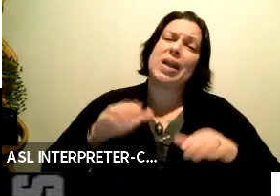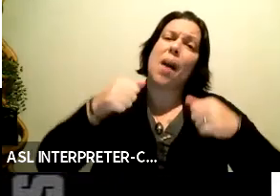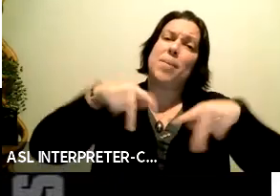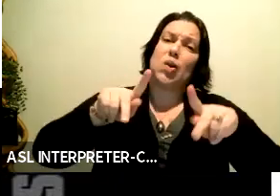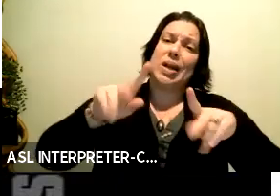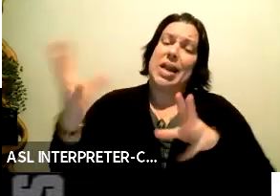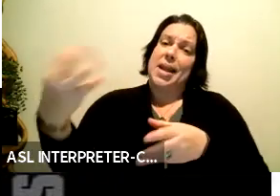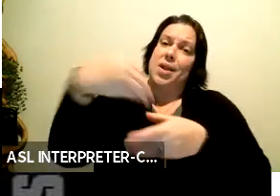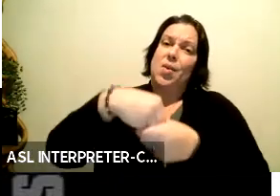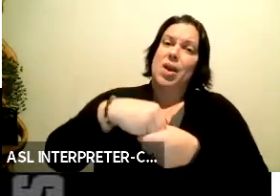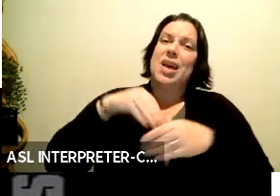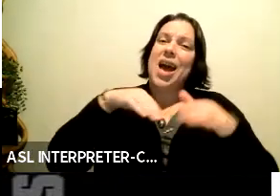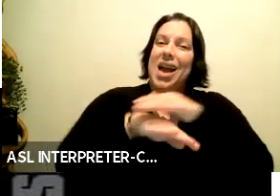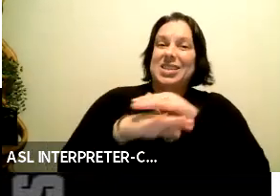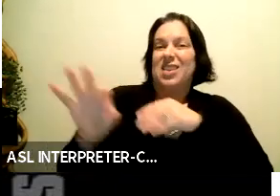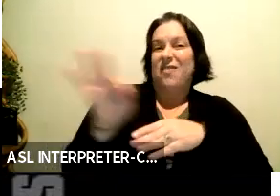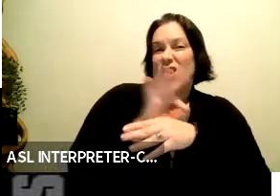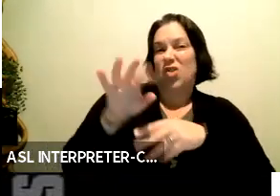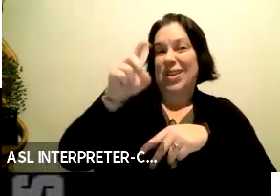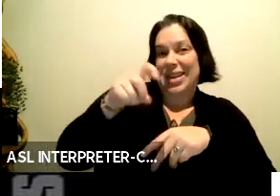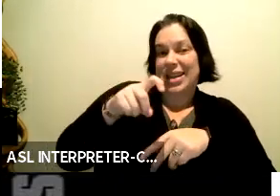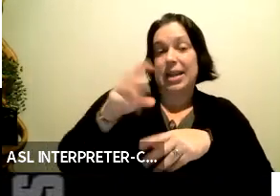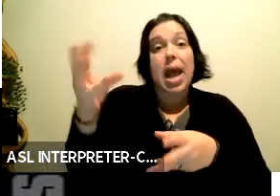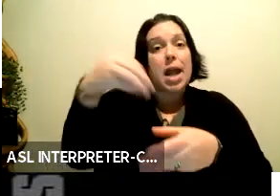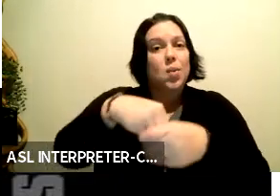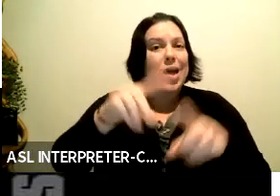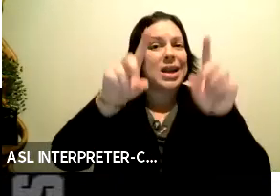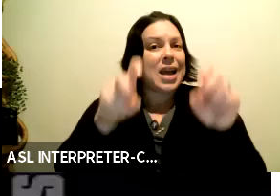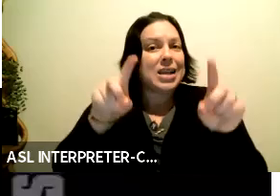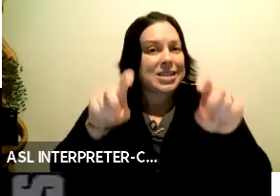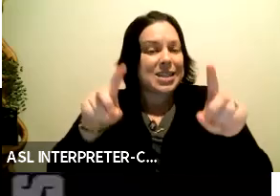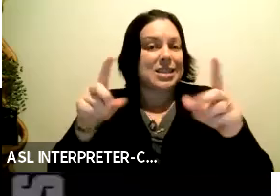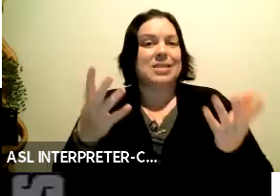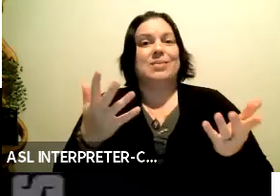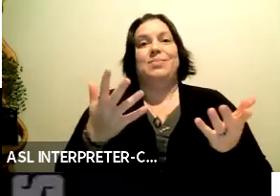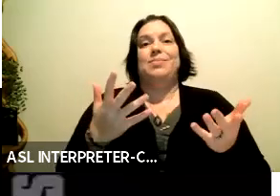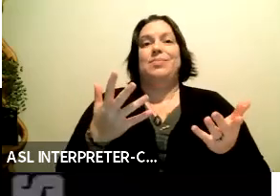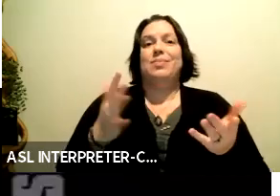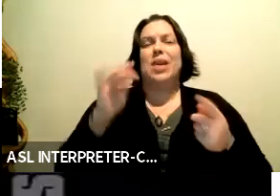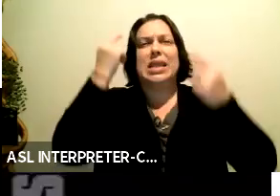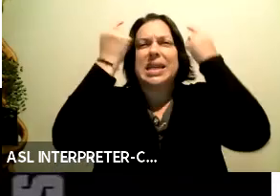access and functional needs lens into our testing playbook, into considerations for alternative care